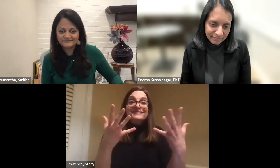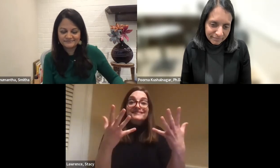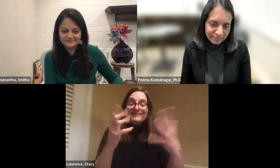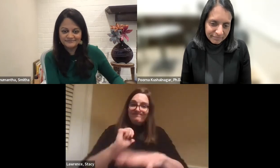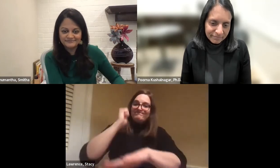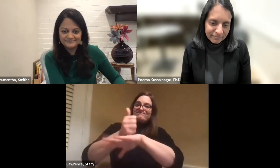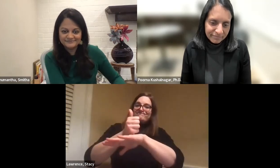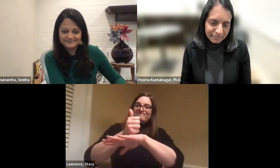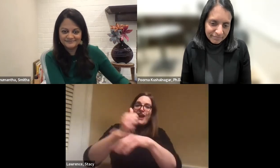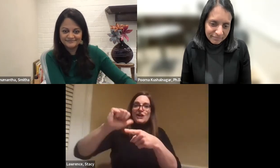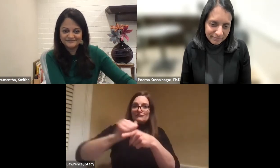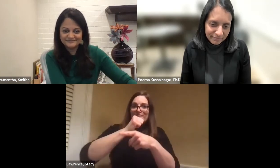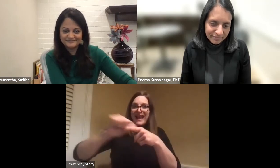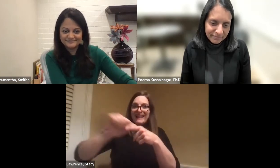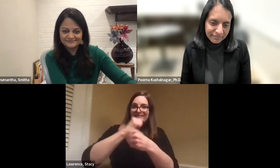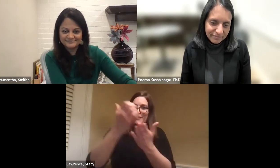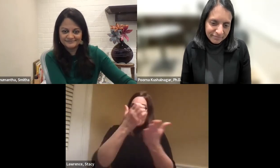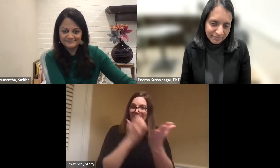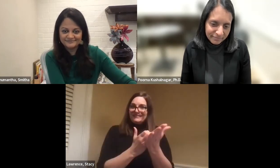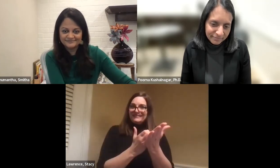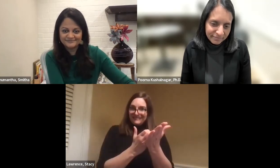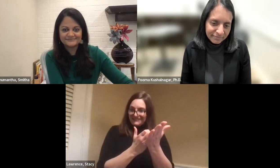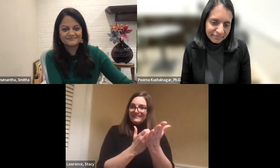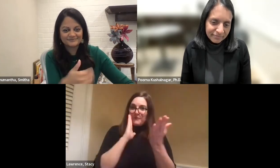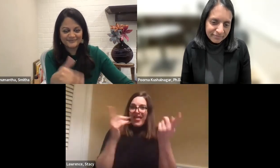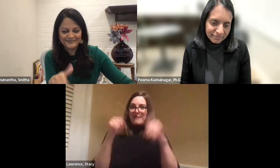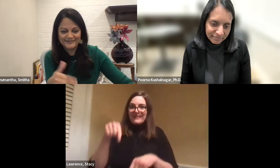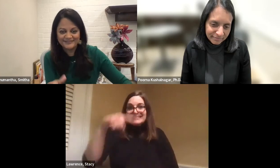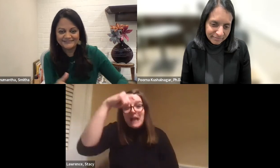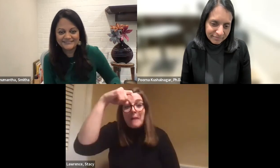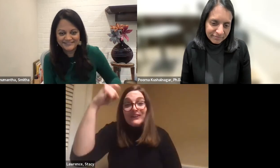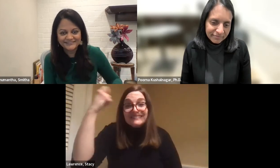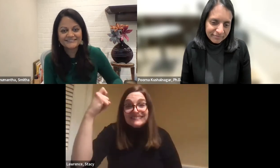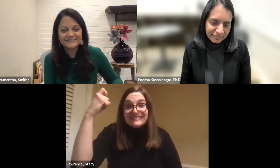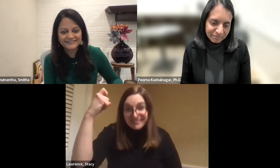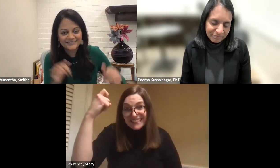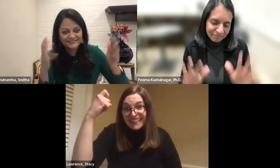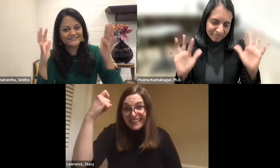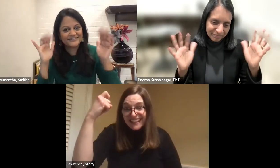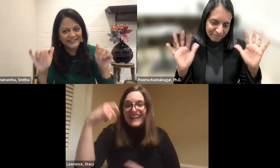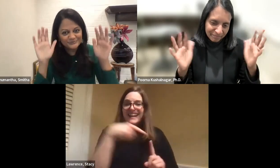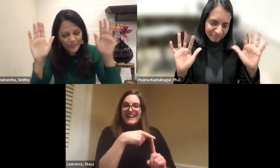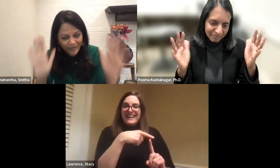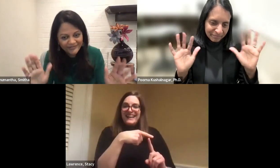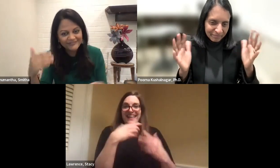and the result of that conversation is having a formal training course that will be happening this summer.